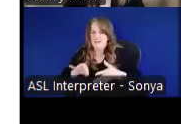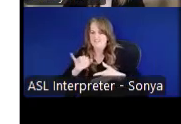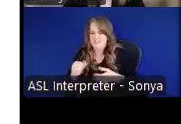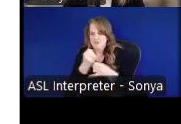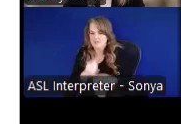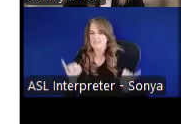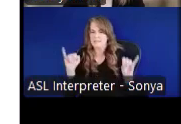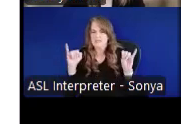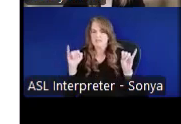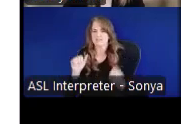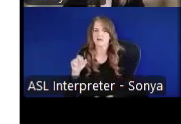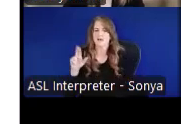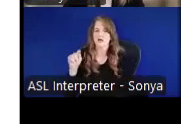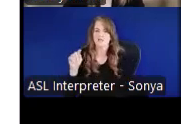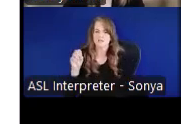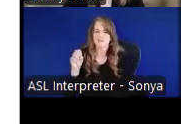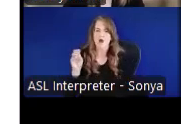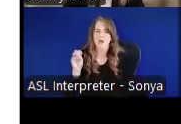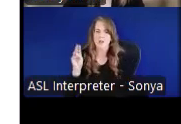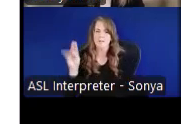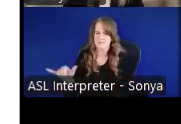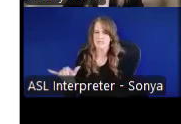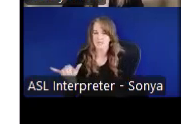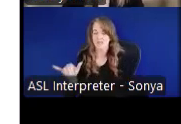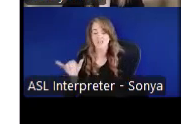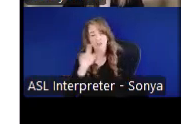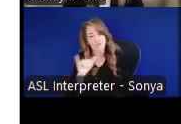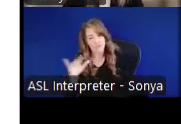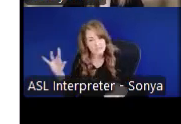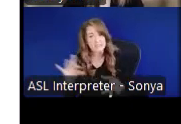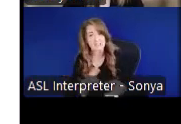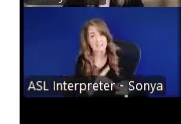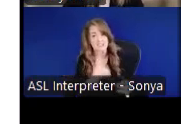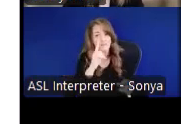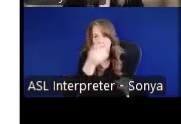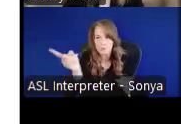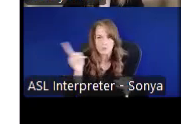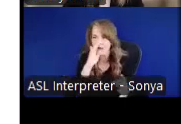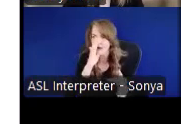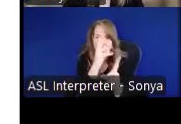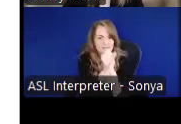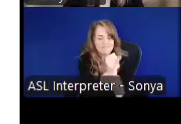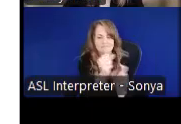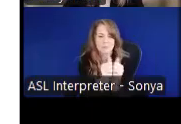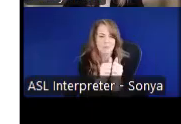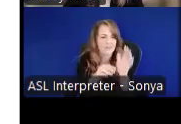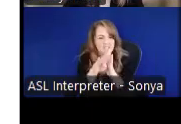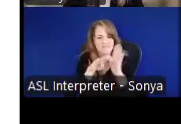this is really linked, for those of you who are really into developmental psychology, like myself, to Eric's and stage of